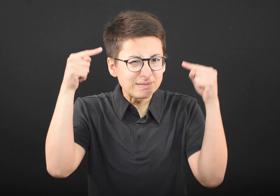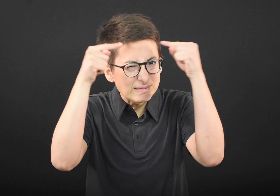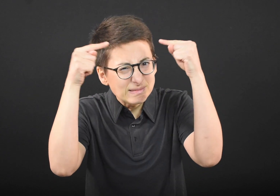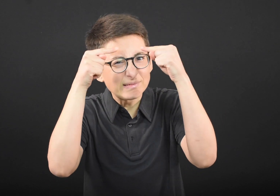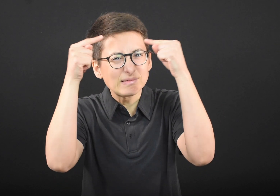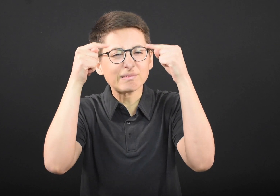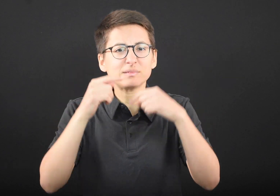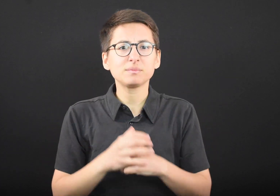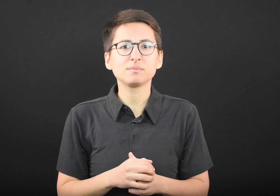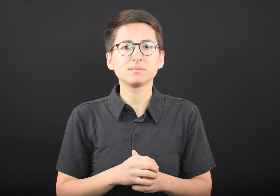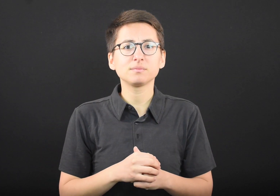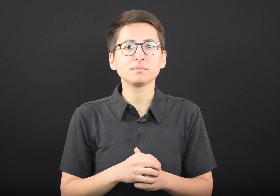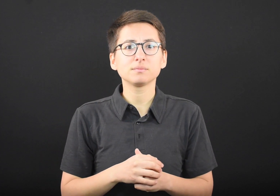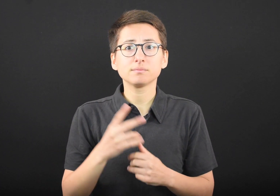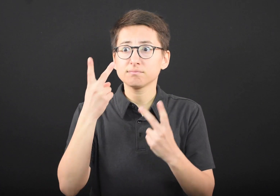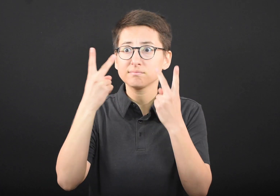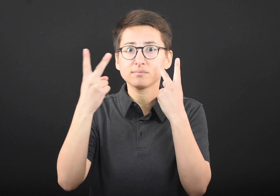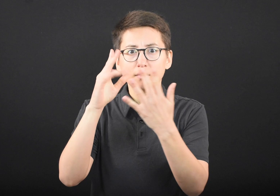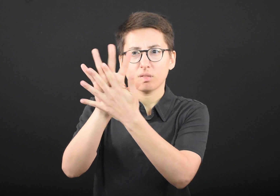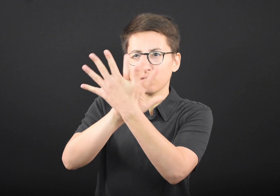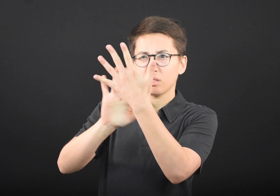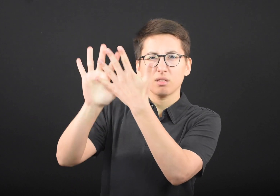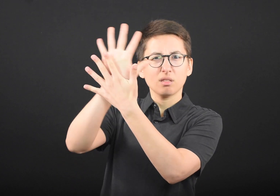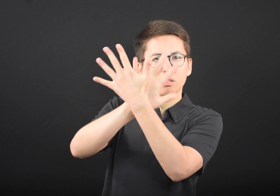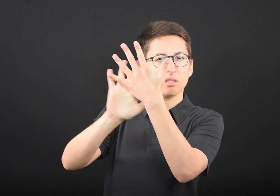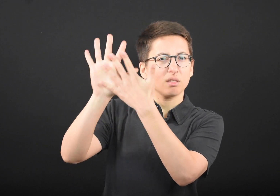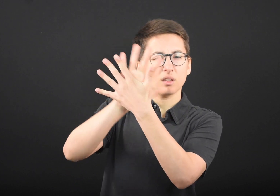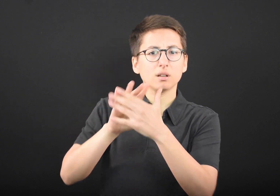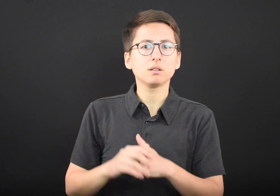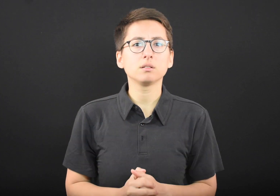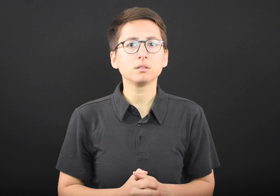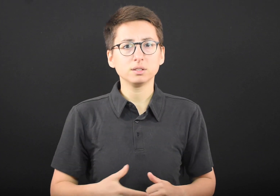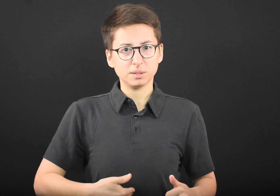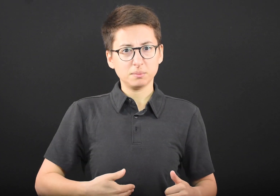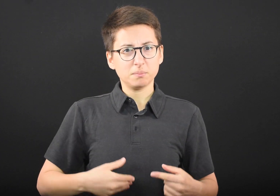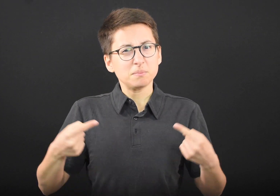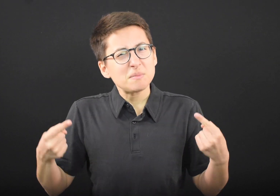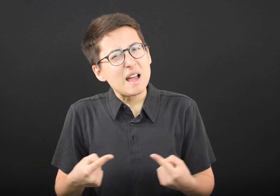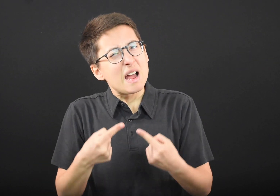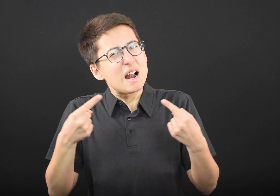o Blurred vision o Abdominal pain